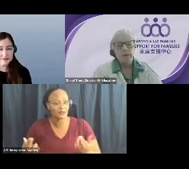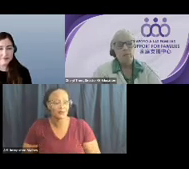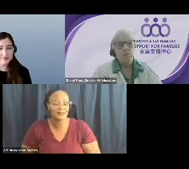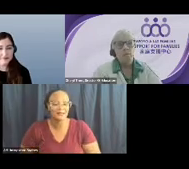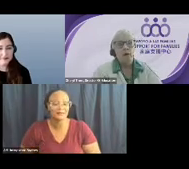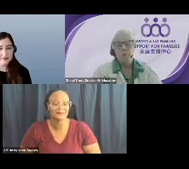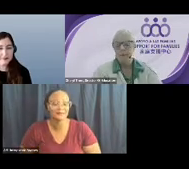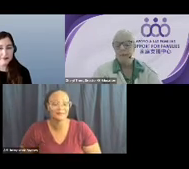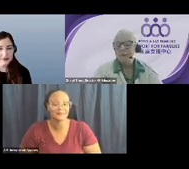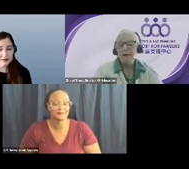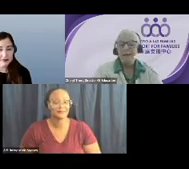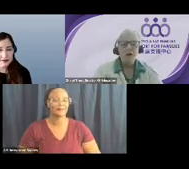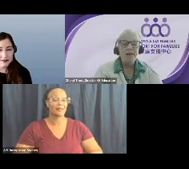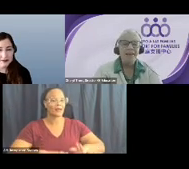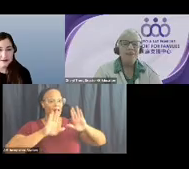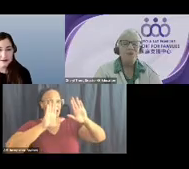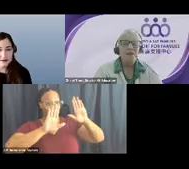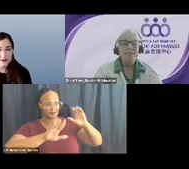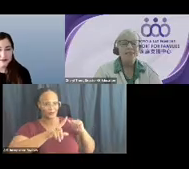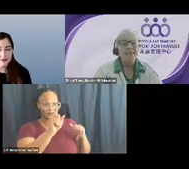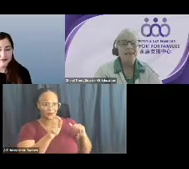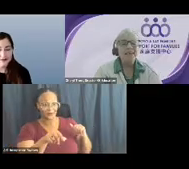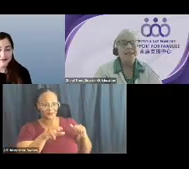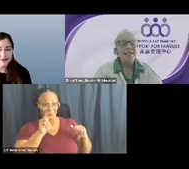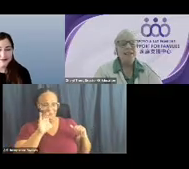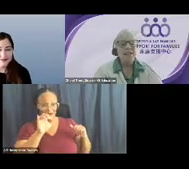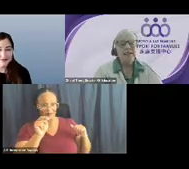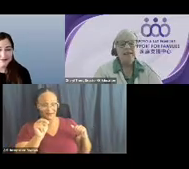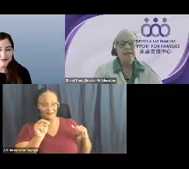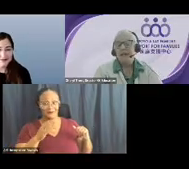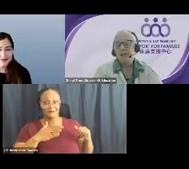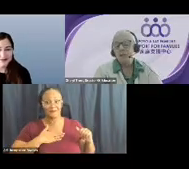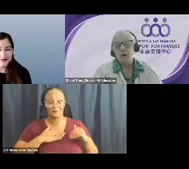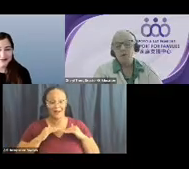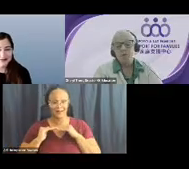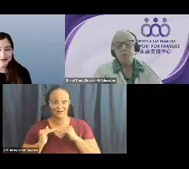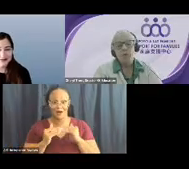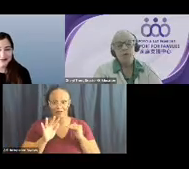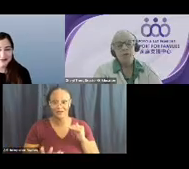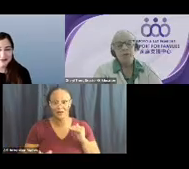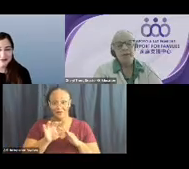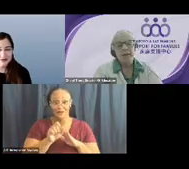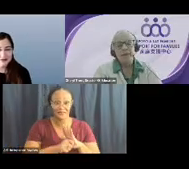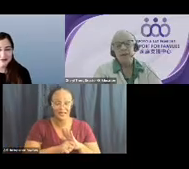Robin. Um what I would say to my colleagues across the state uh and thank you all for the work you're